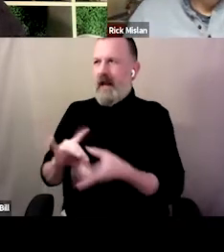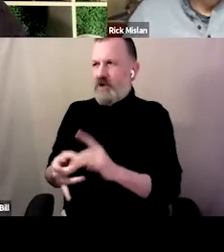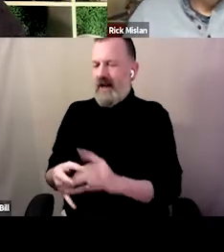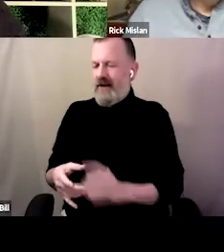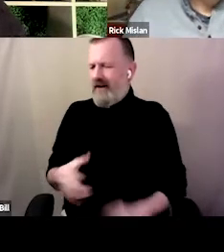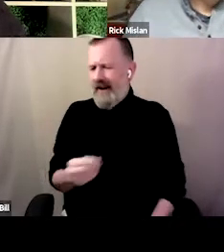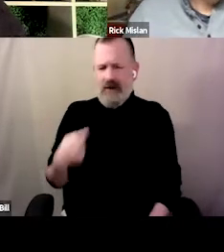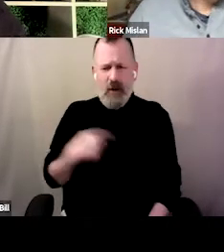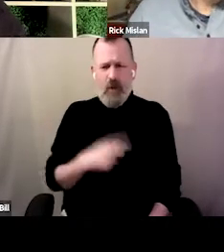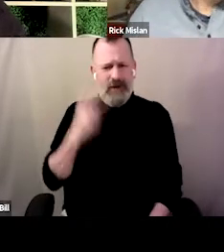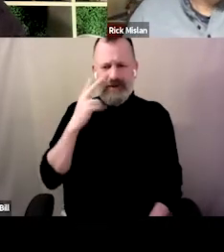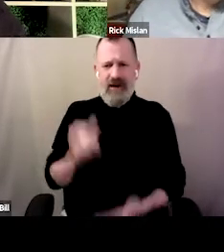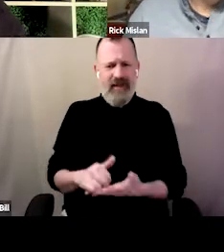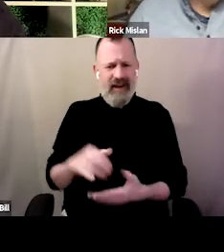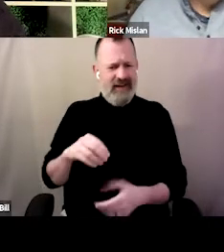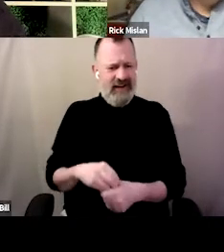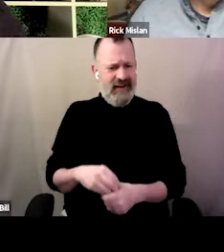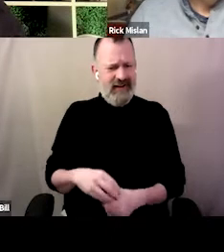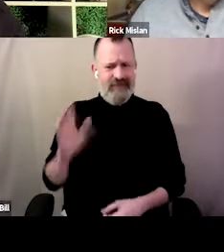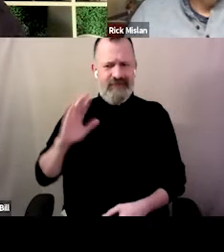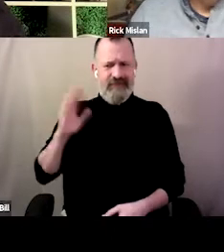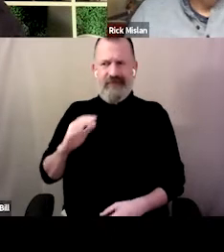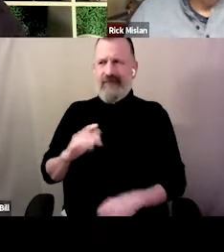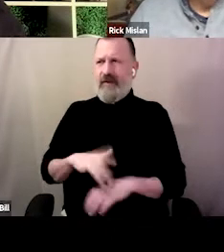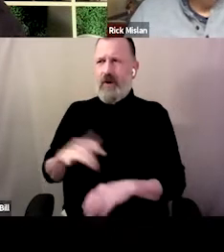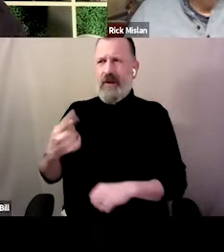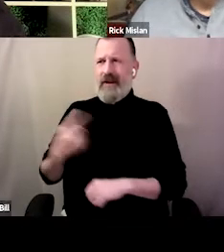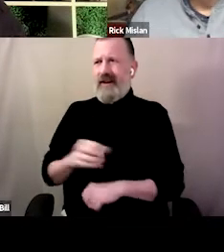saw this in even early days of cool. Good, not just the toilet paper, but just masks.